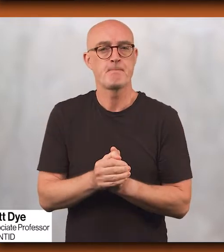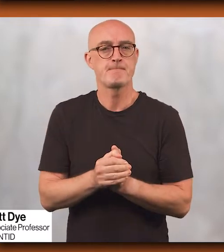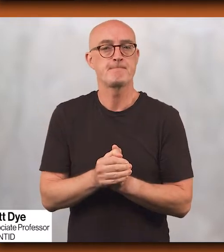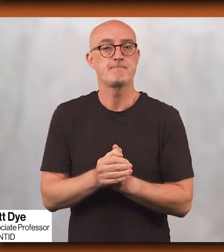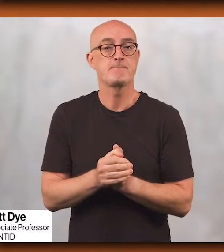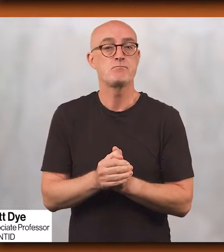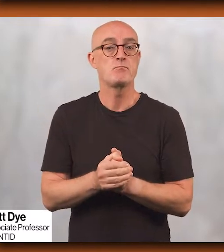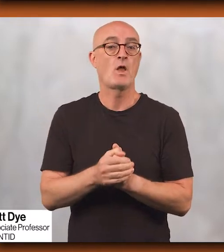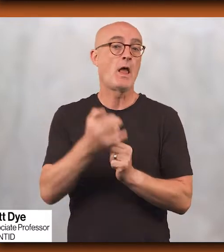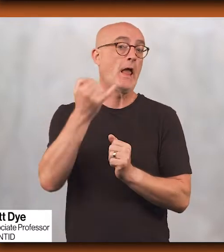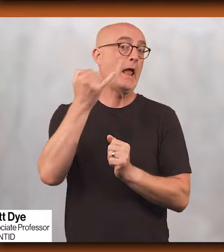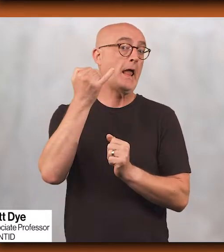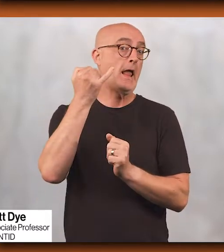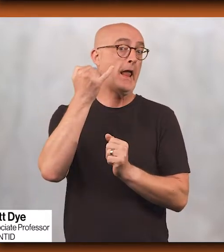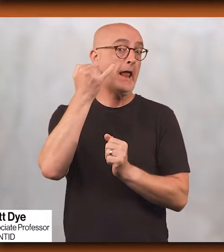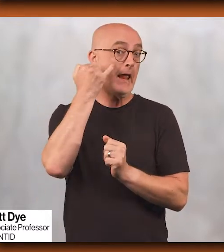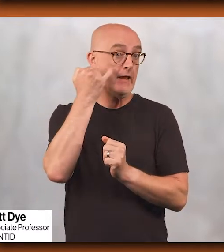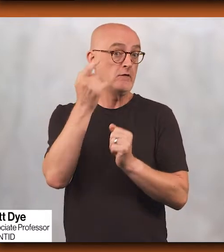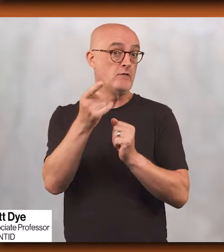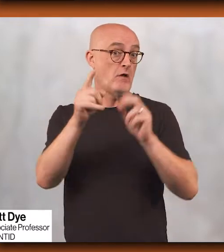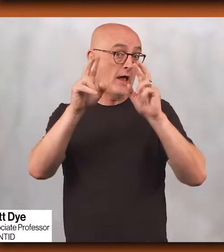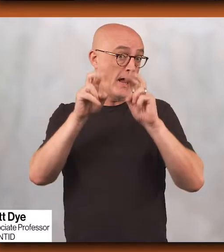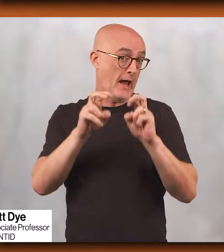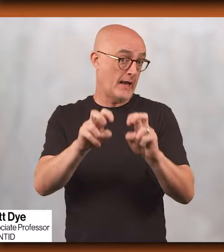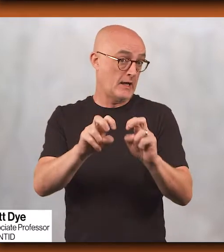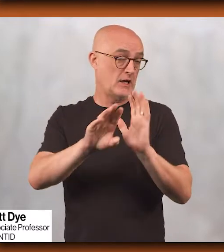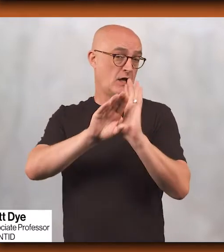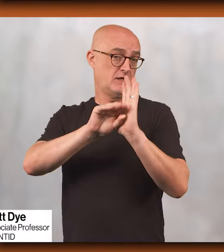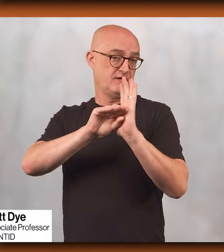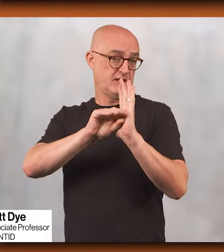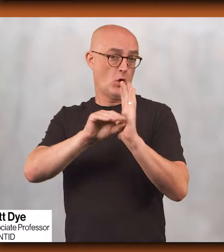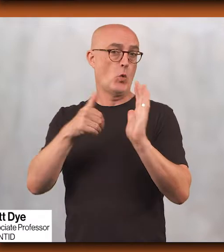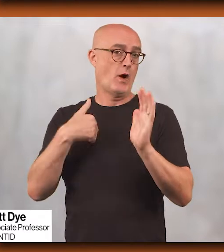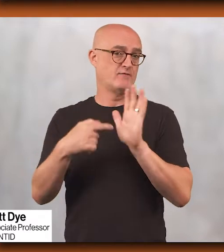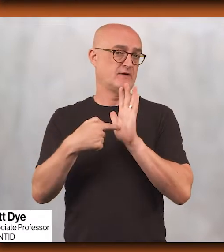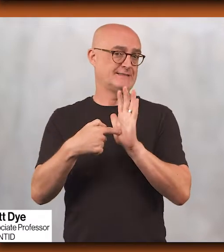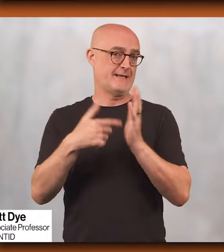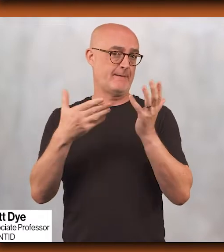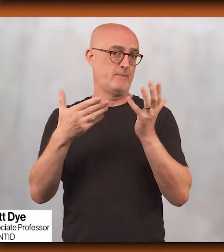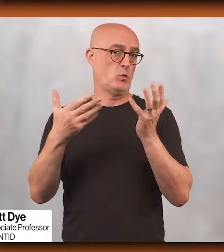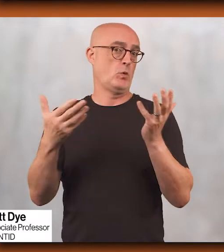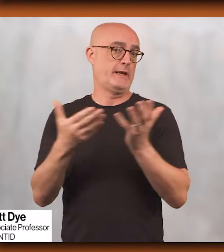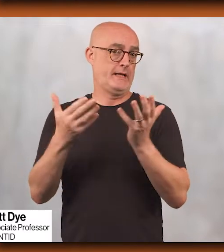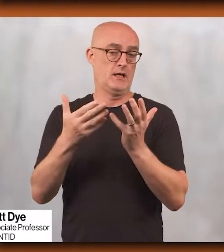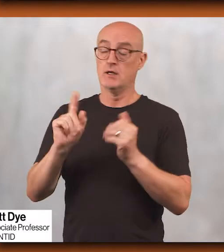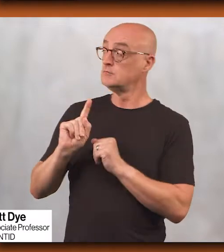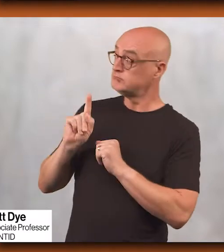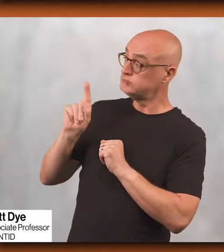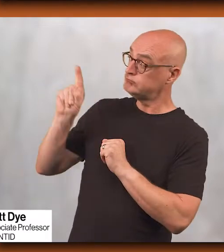Well, it's turns out that having a skeletal model confers several advantages, so the first is that the 3D poses